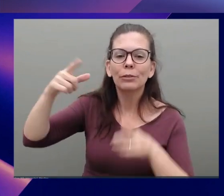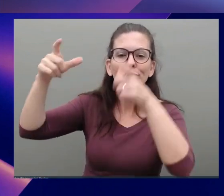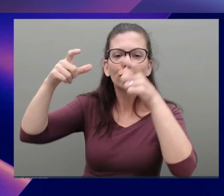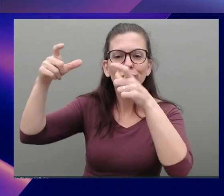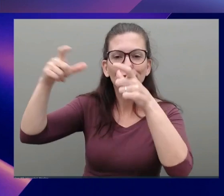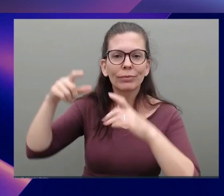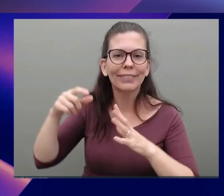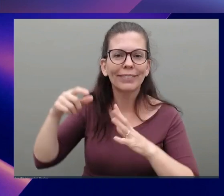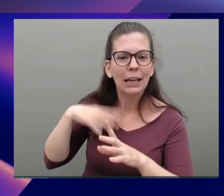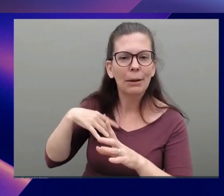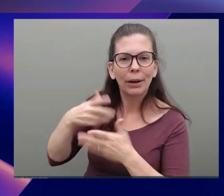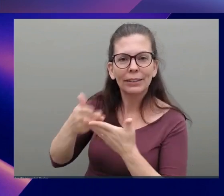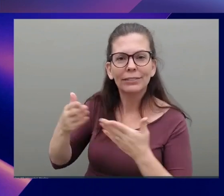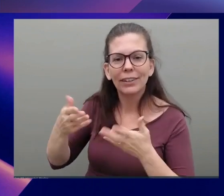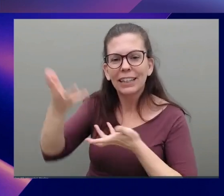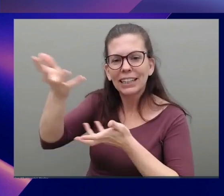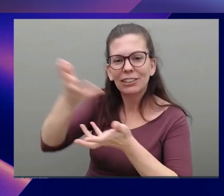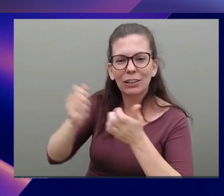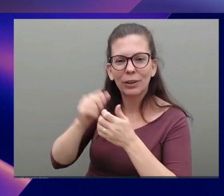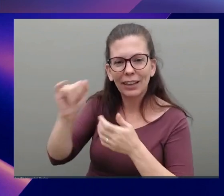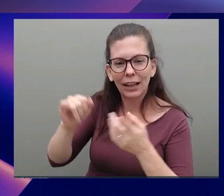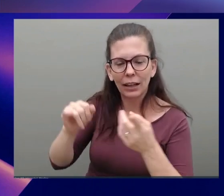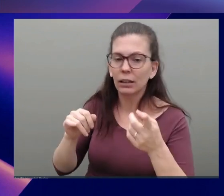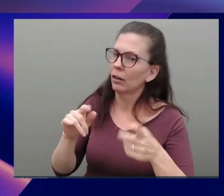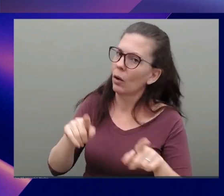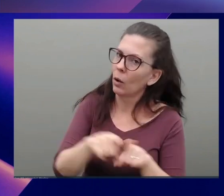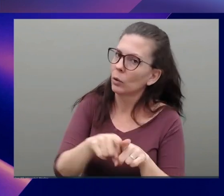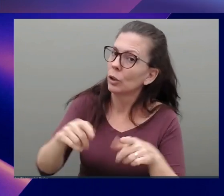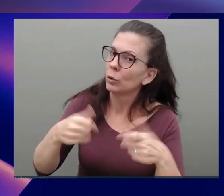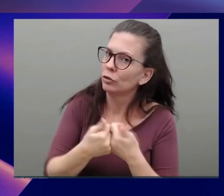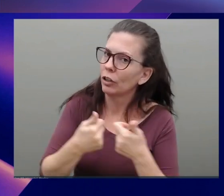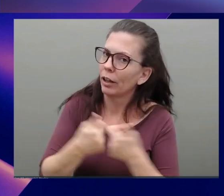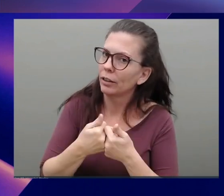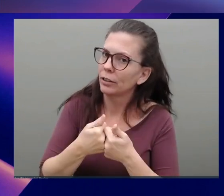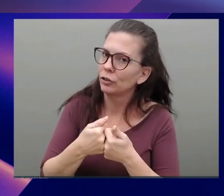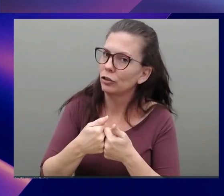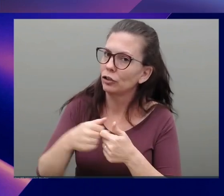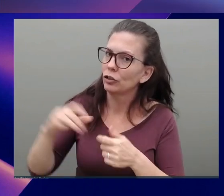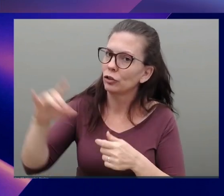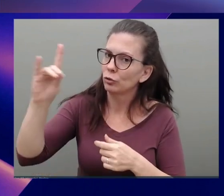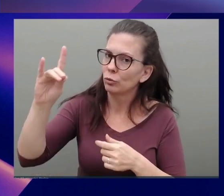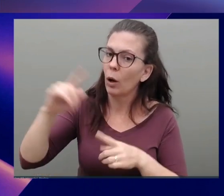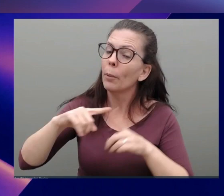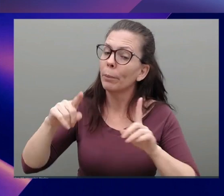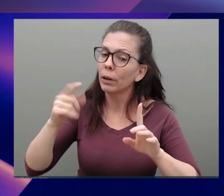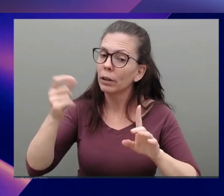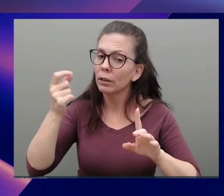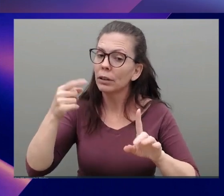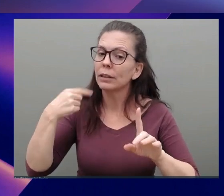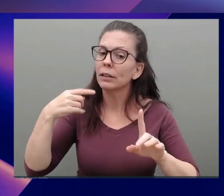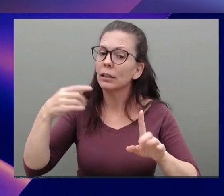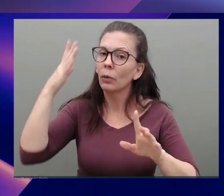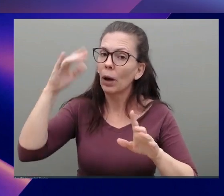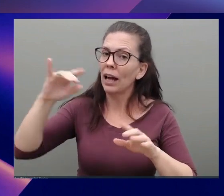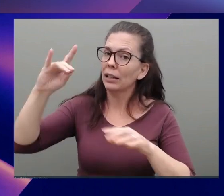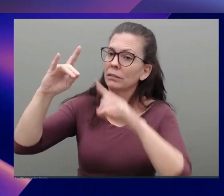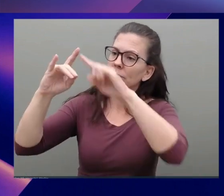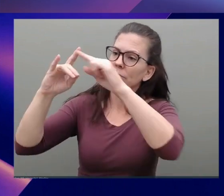and interact with this drone. It is also a challenge drone, right? Because it has the yellow, the ring, the yellow ring.